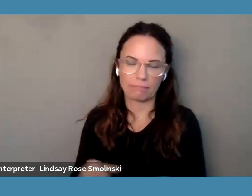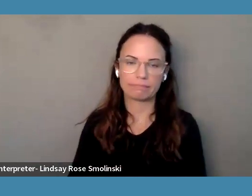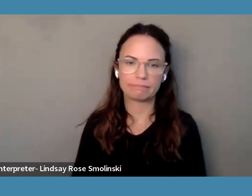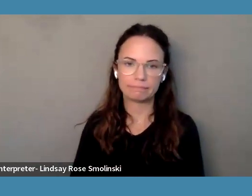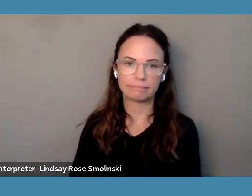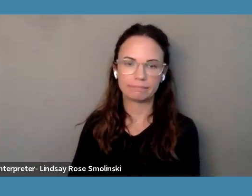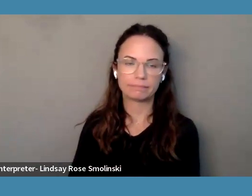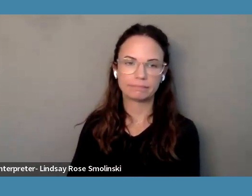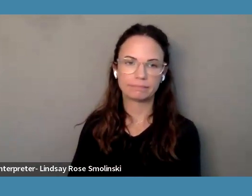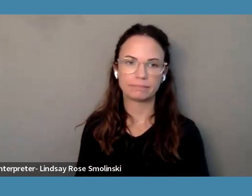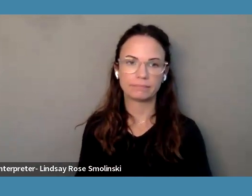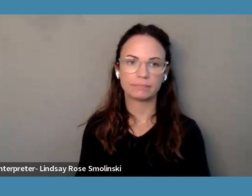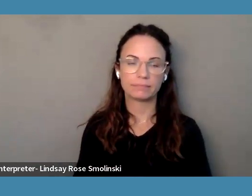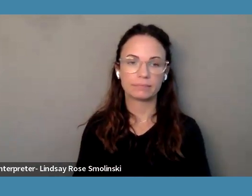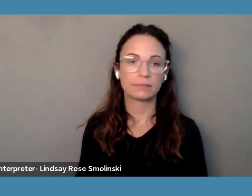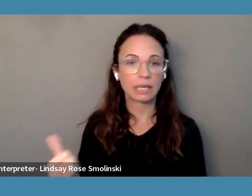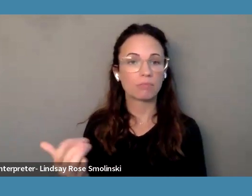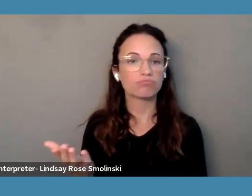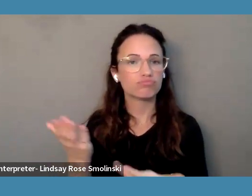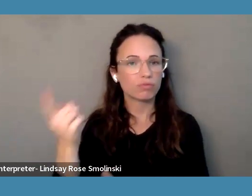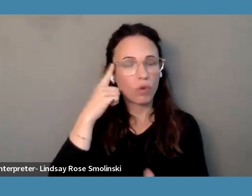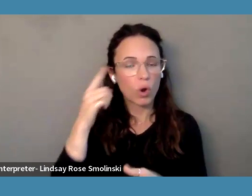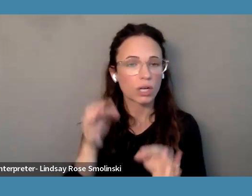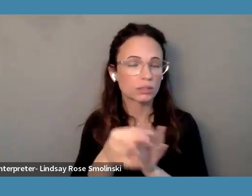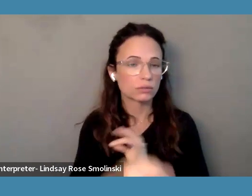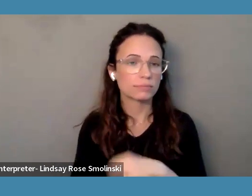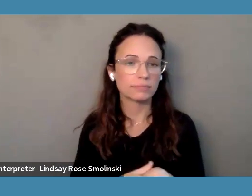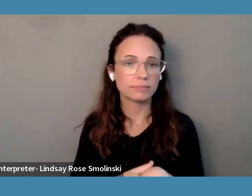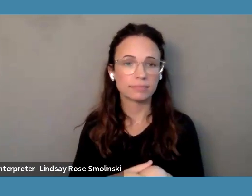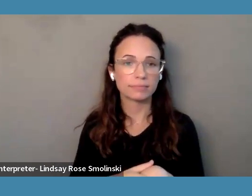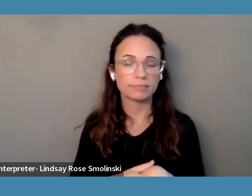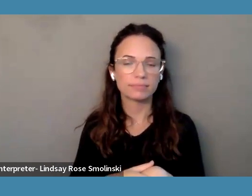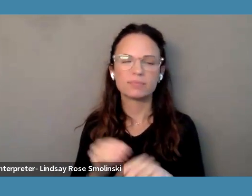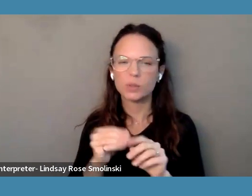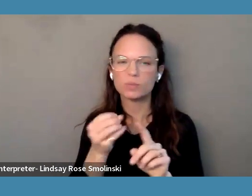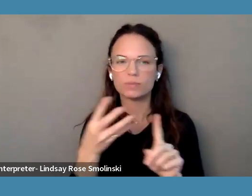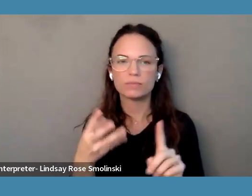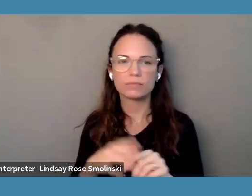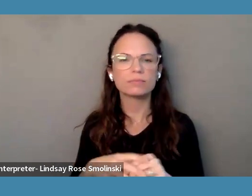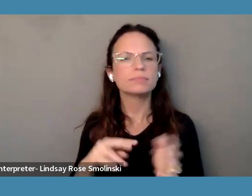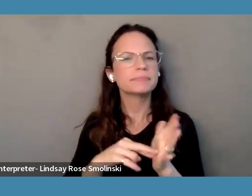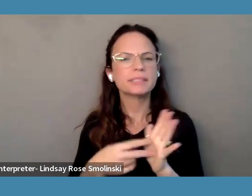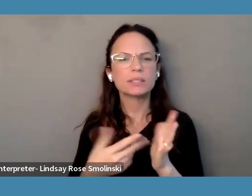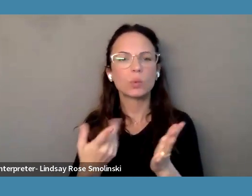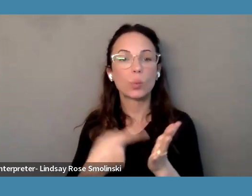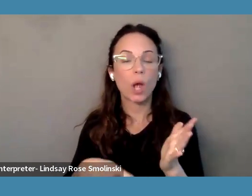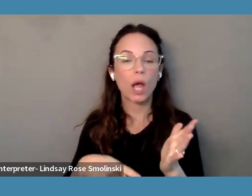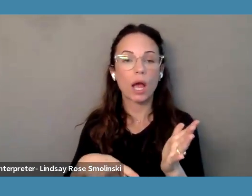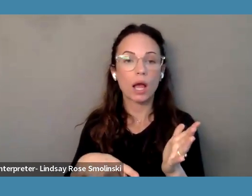So motion for continuance, a little bit more. A continuance is what a hearing office may grant